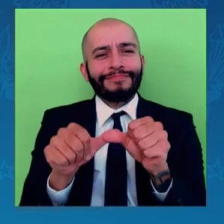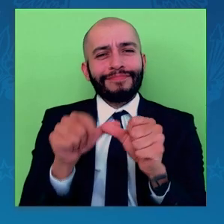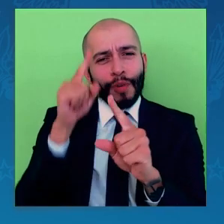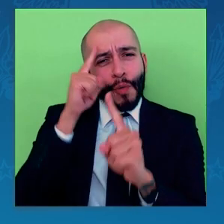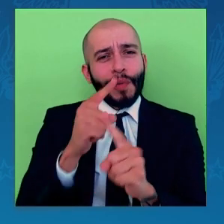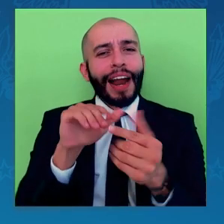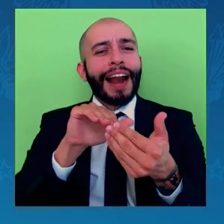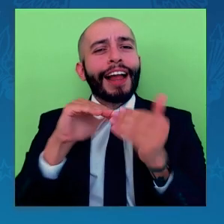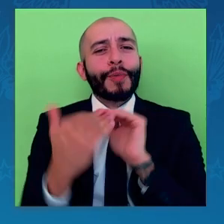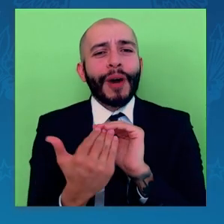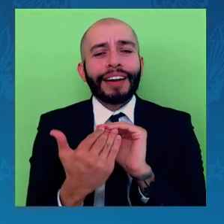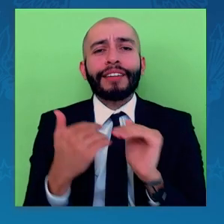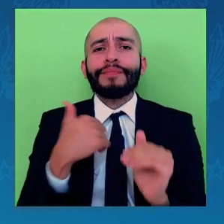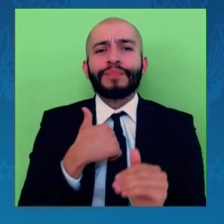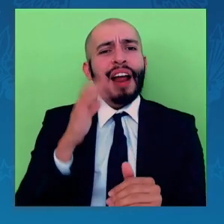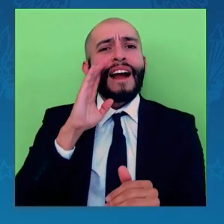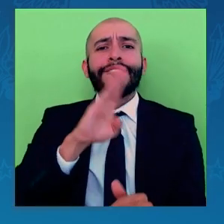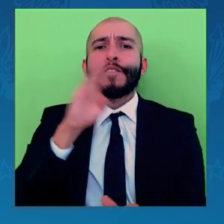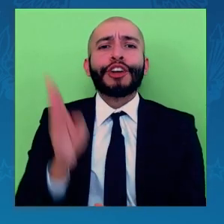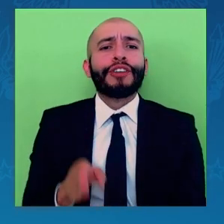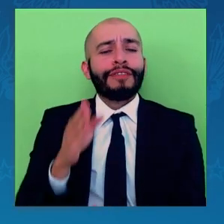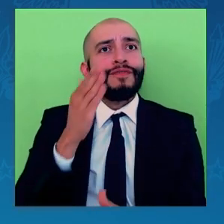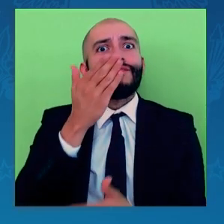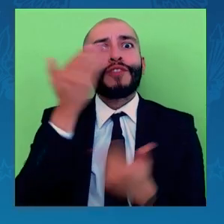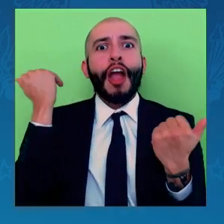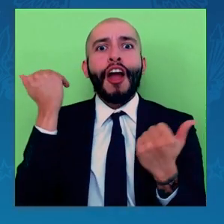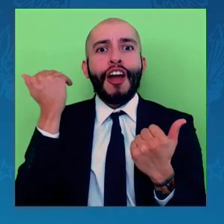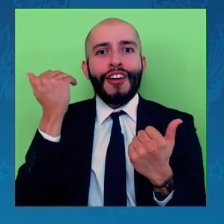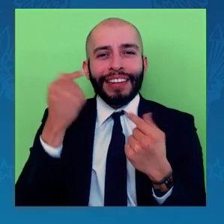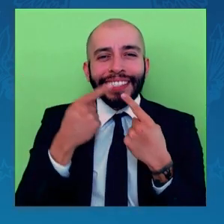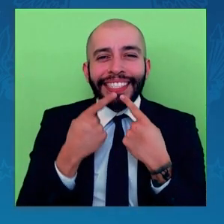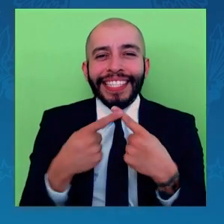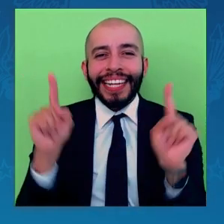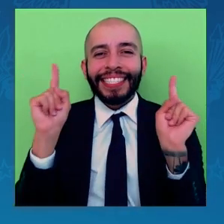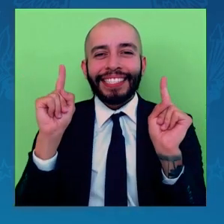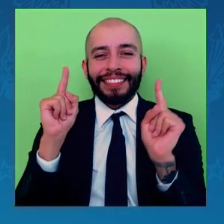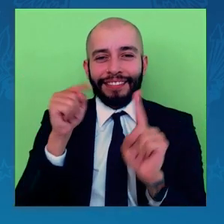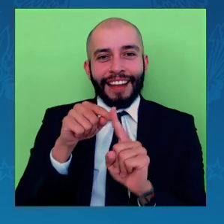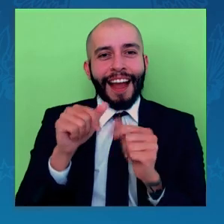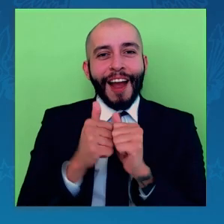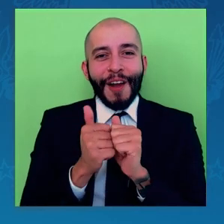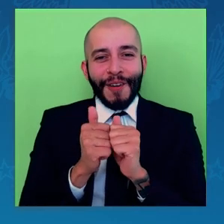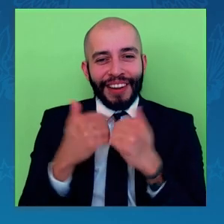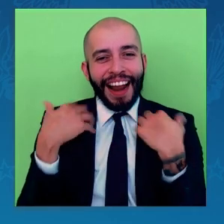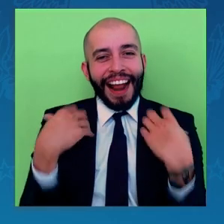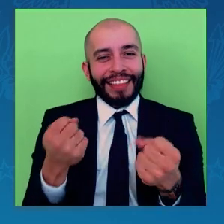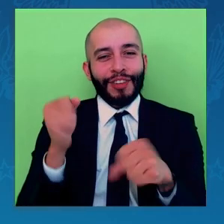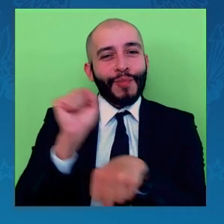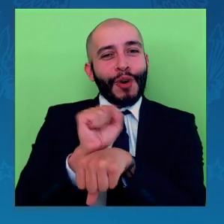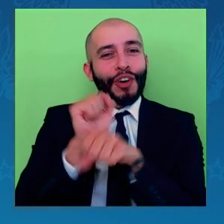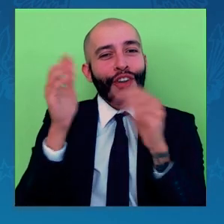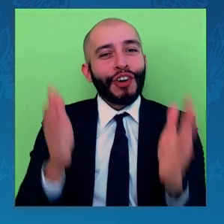will be owed to the health care and public health workers across the country who have showed up with competency